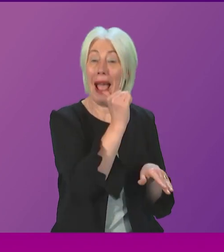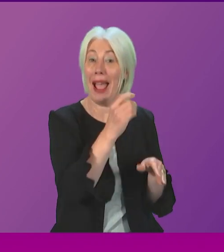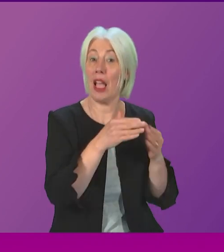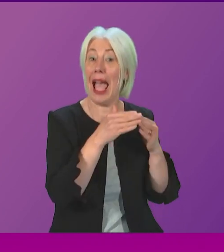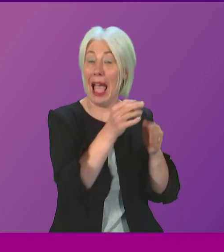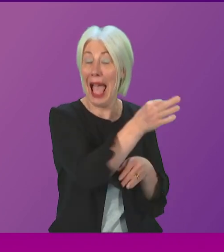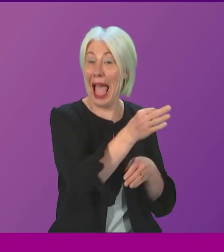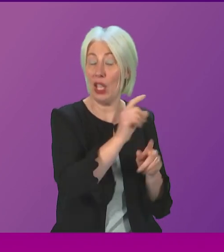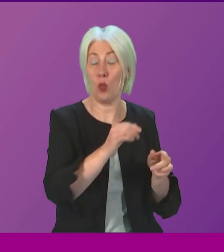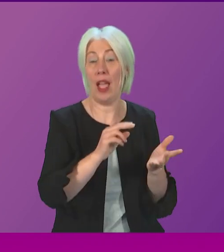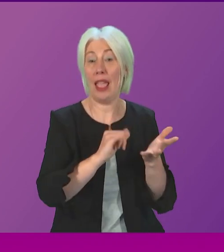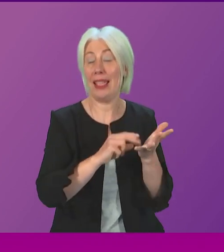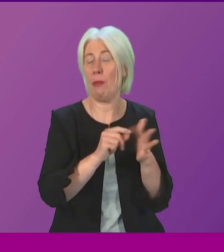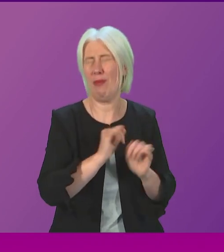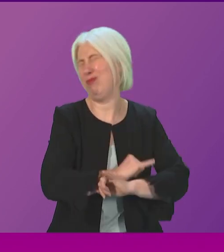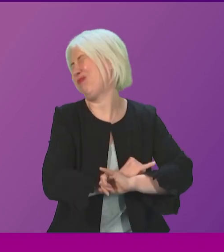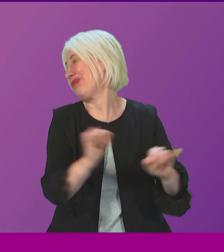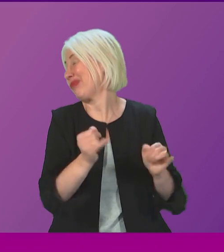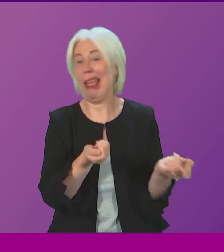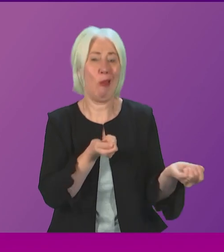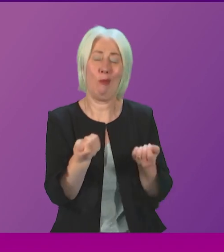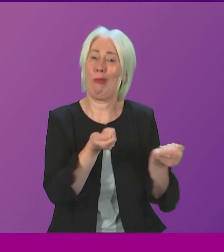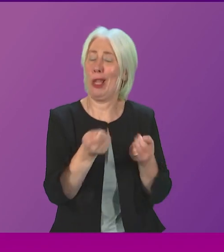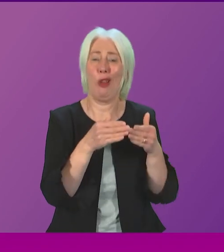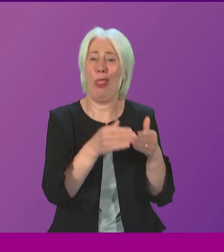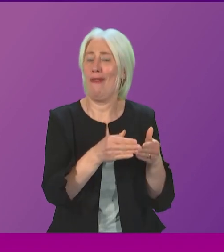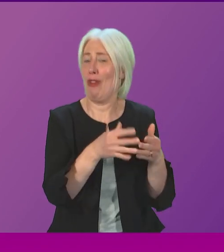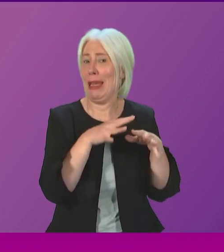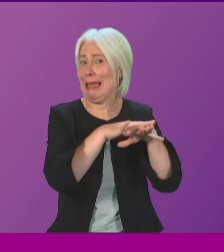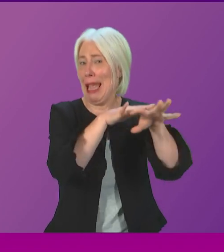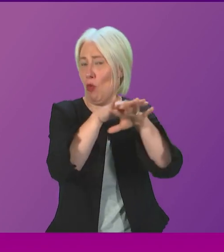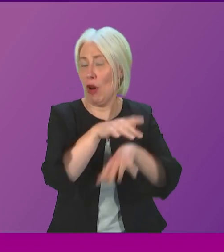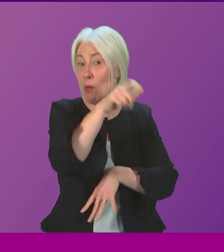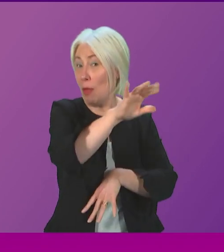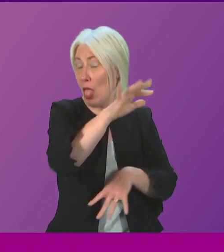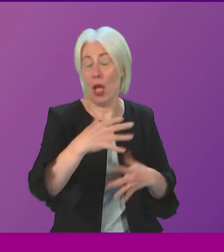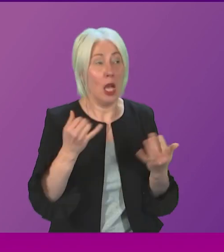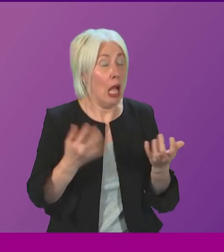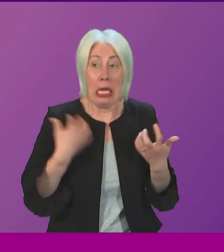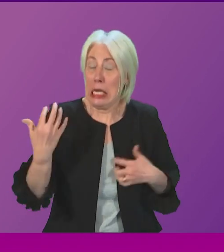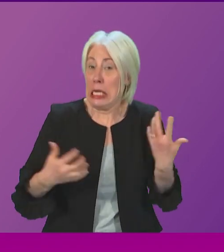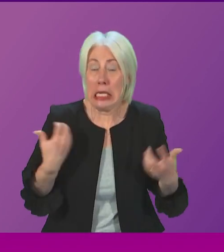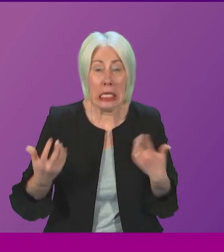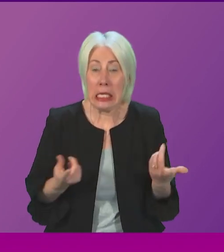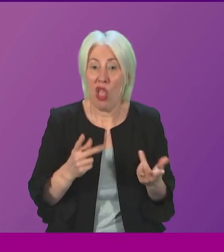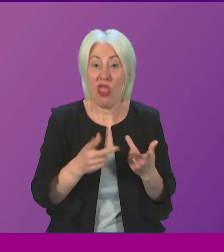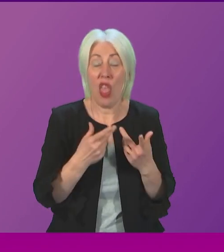Party’s catastrophic management of our ferry network. Residents are at their wits’ end, especially given that the alternative route via the Corran